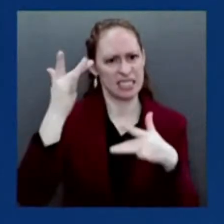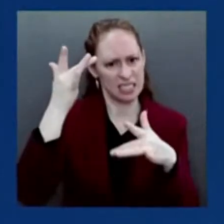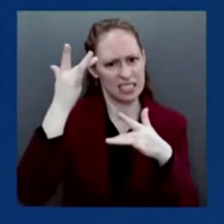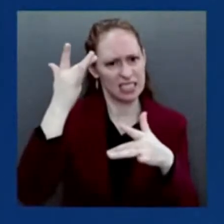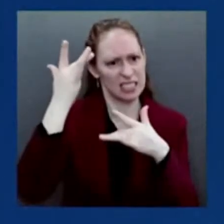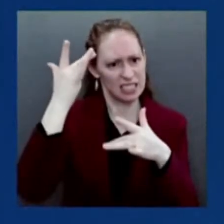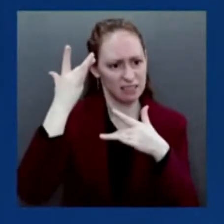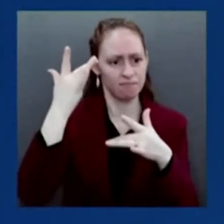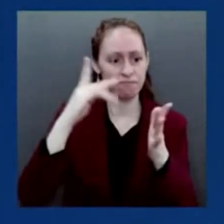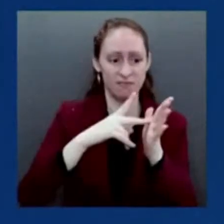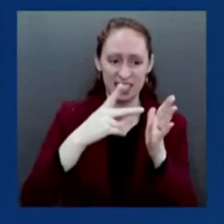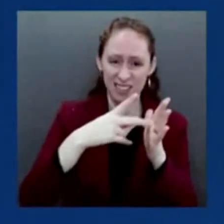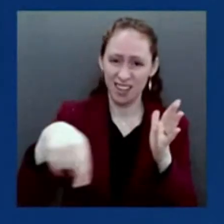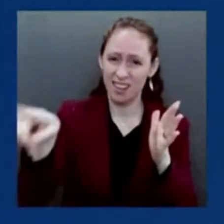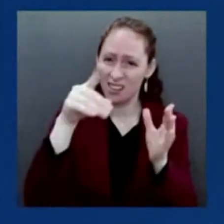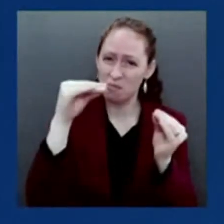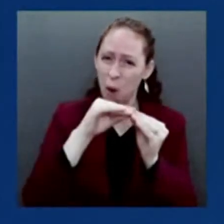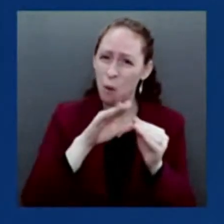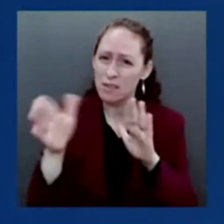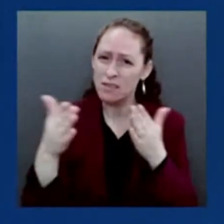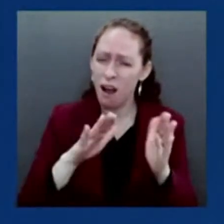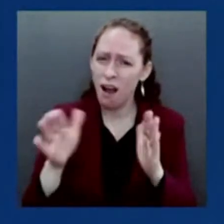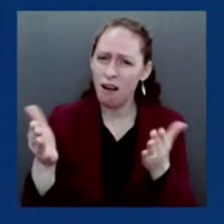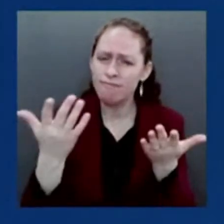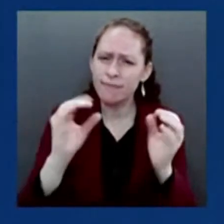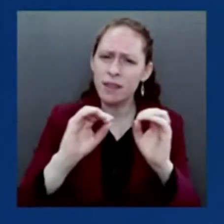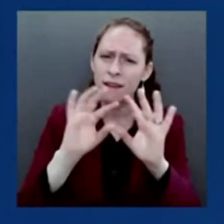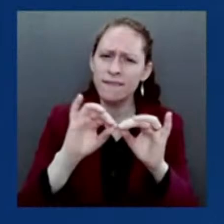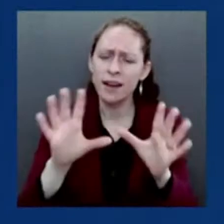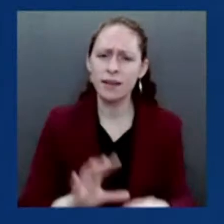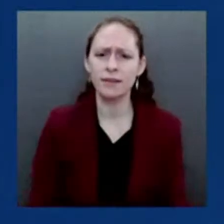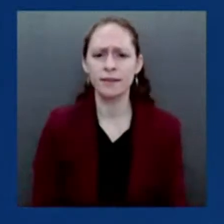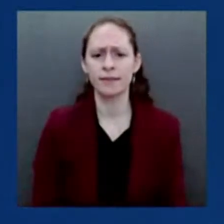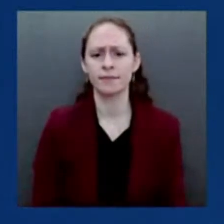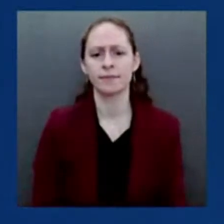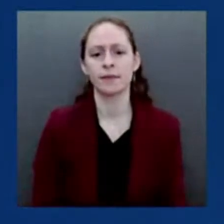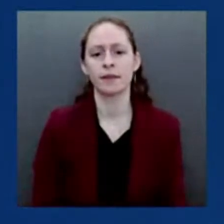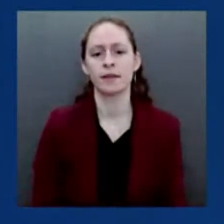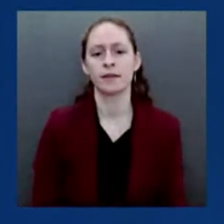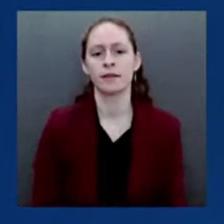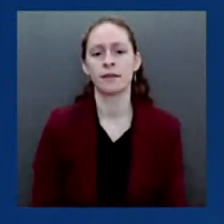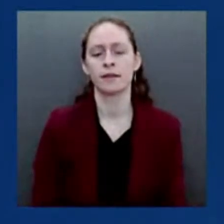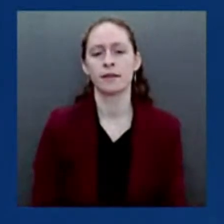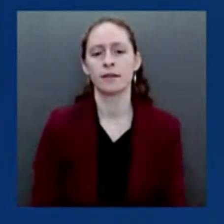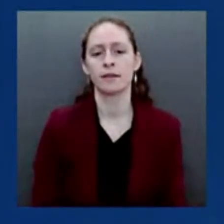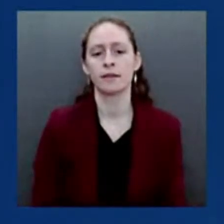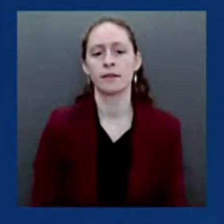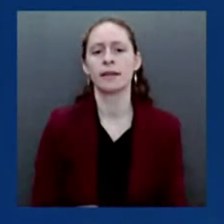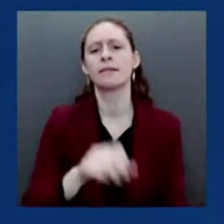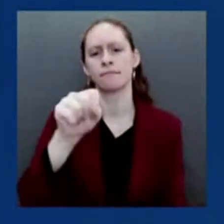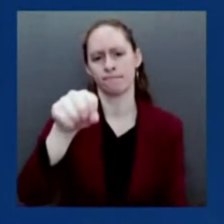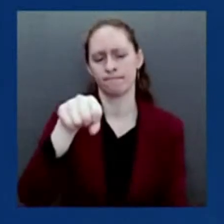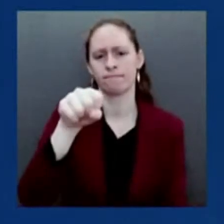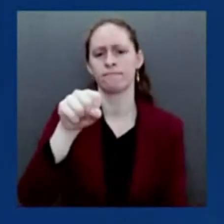AND HOSPITALIZATIONS A, OR COULD IT BE OMICRON, BECAUSE THERE IS A HUGE NUMBER OF CASES, AND THERE WILL BE A LARGER PORTION OF DEATHS? DR. WILENSKY? THAT'S AN IMPORTANT